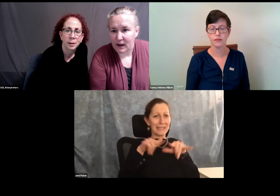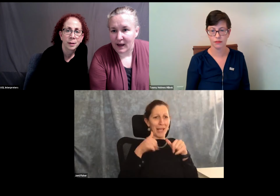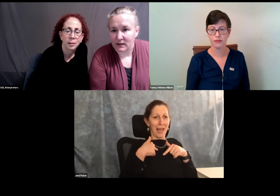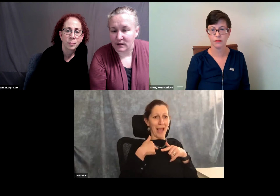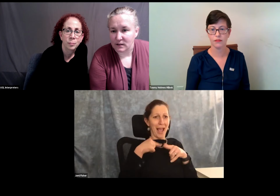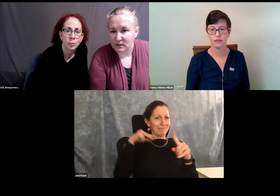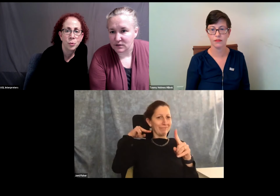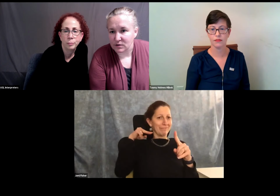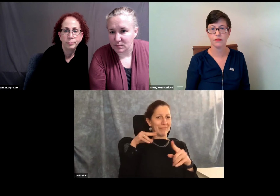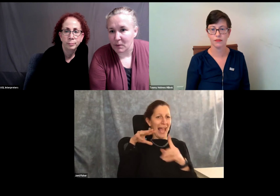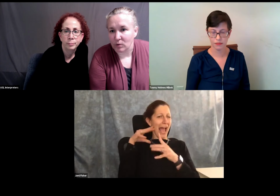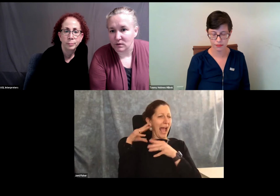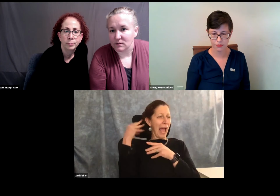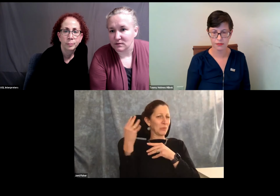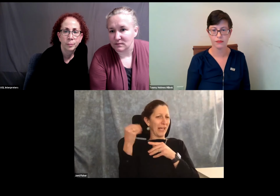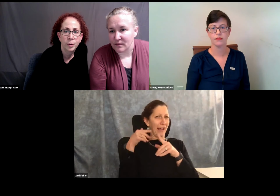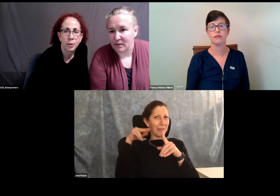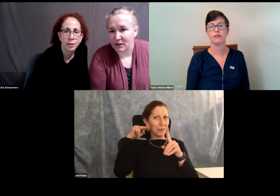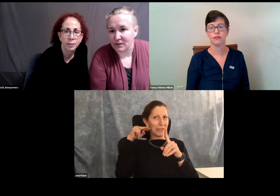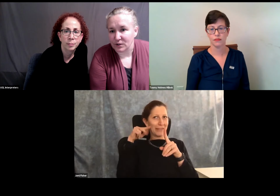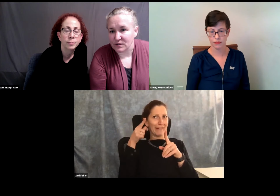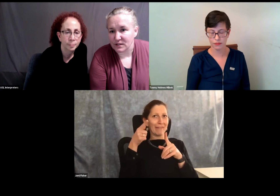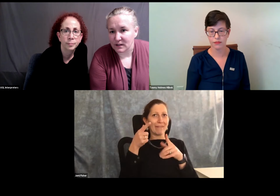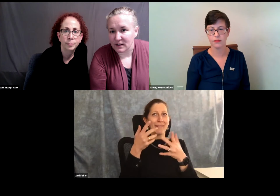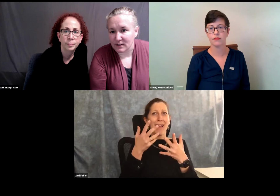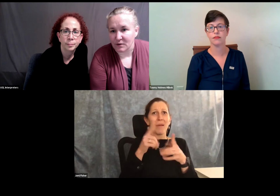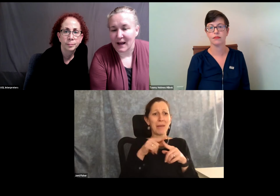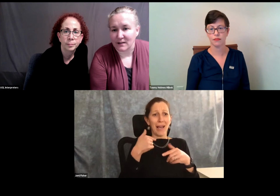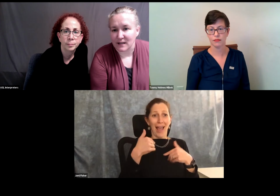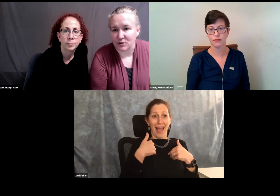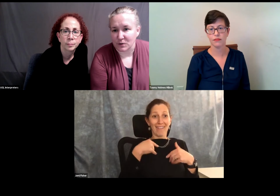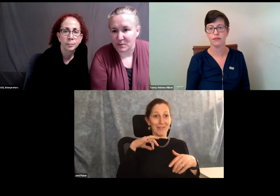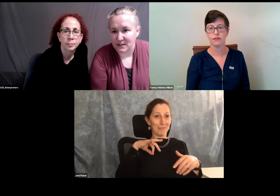and promote their views from an outsider's perspective